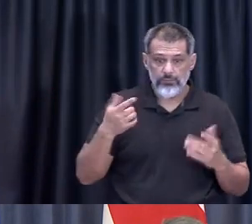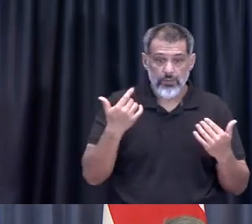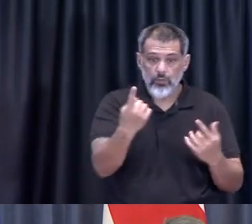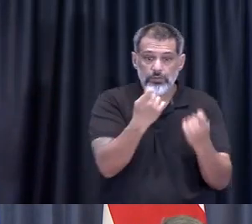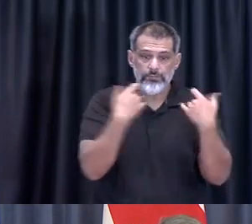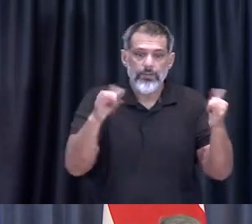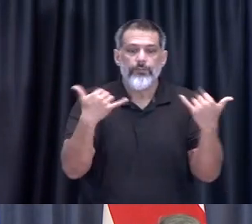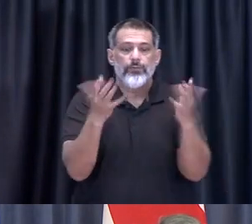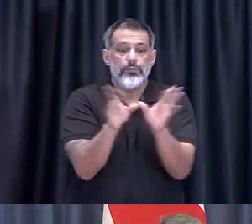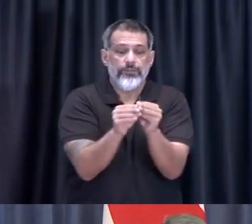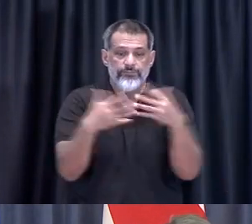stay while everybody thank you.